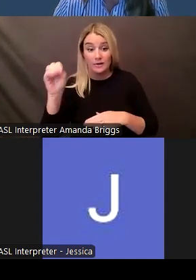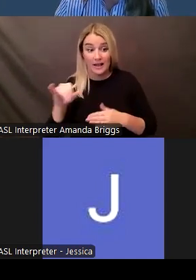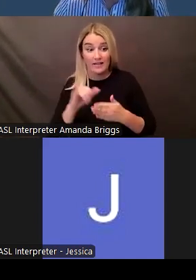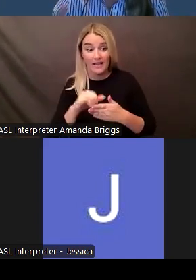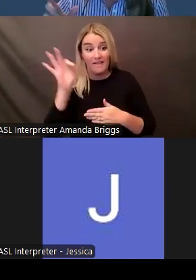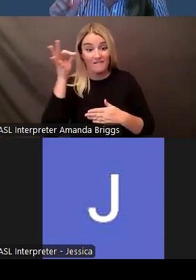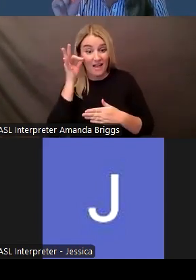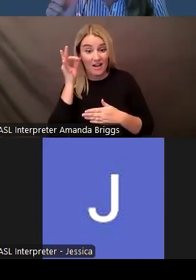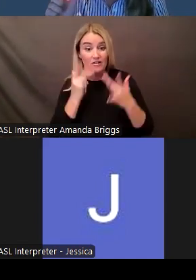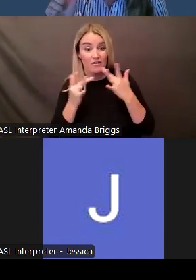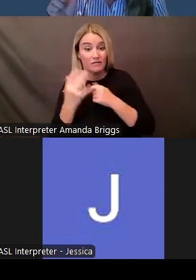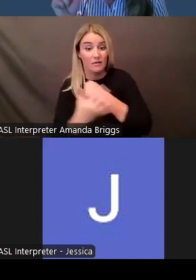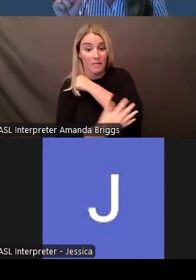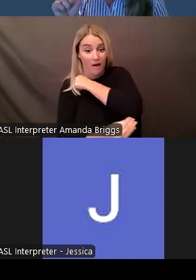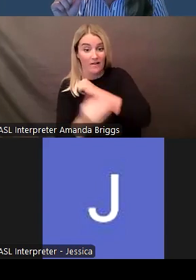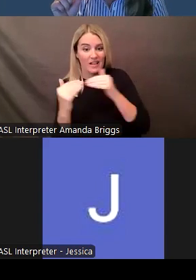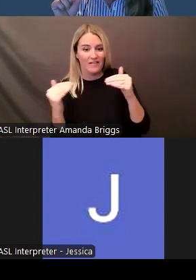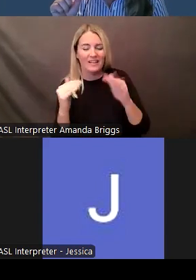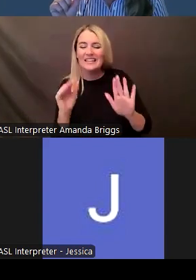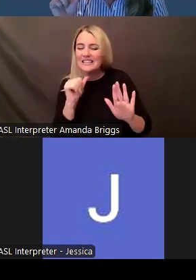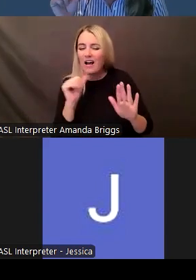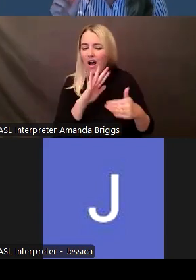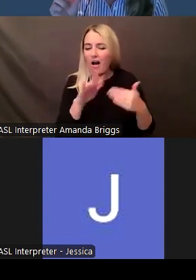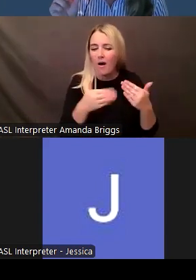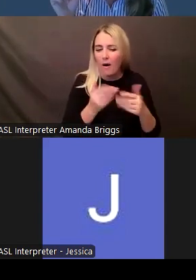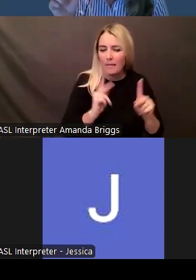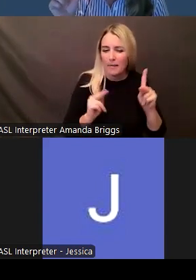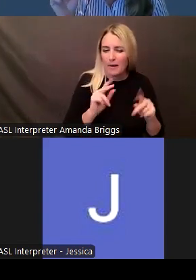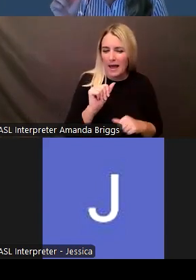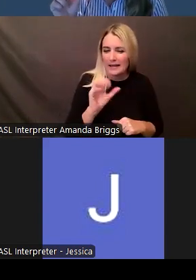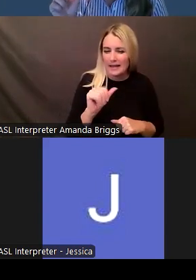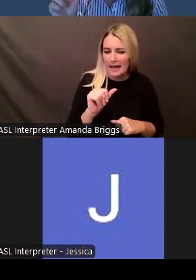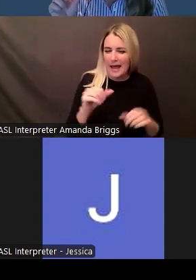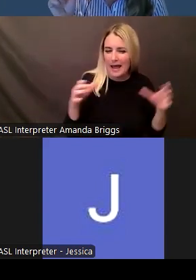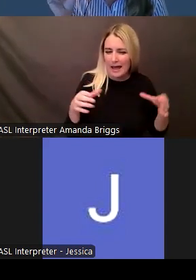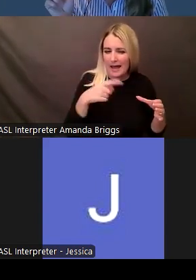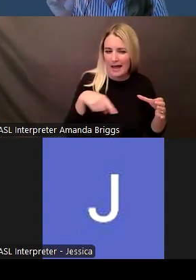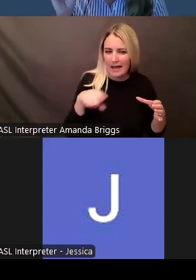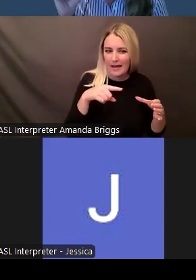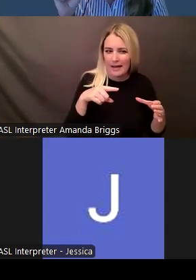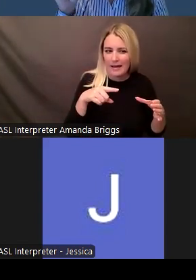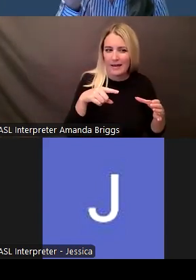So, it's so it's not all people in the ACA, adult Medicaid expansion population.